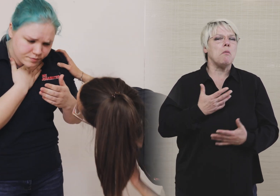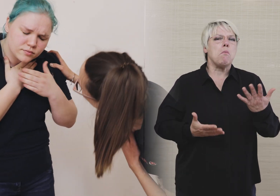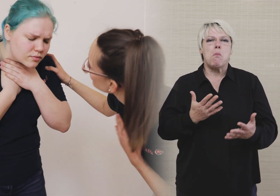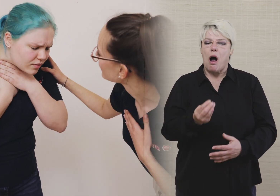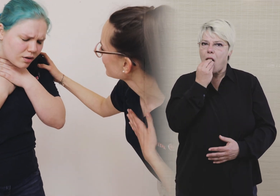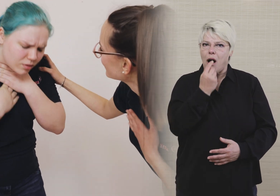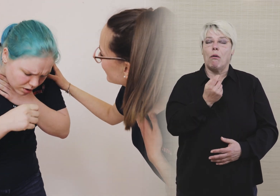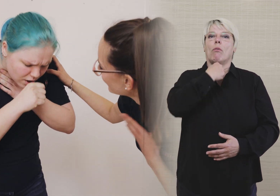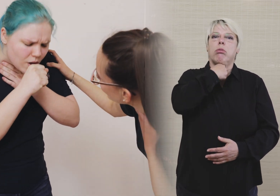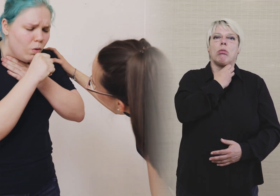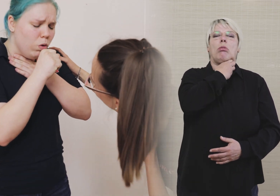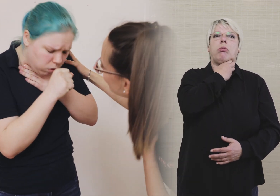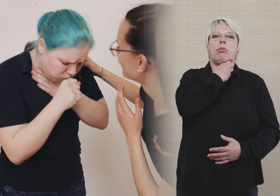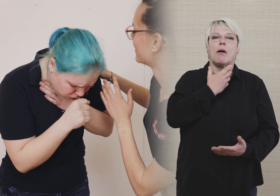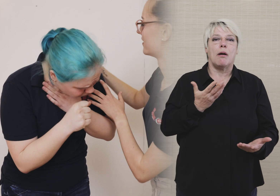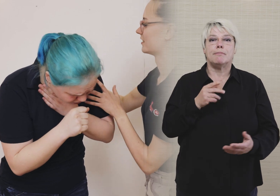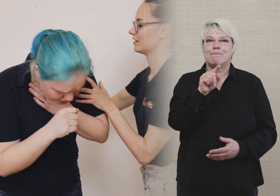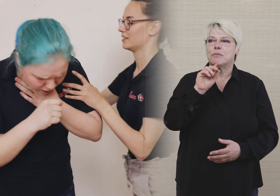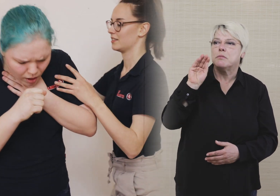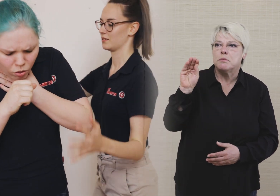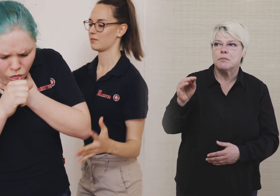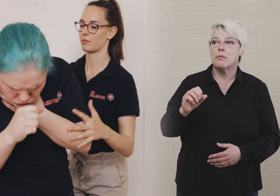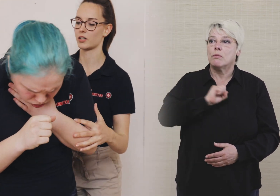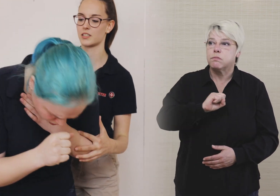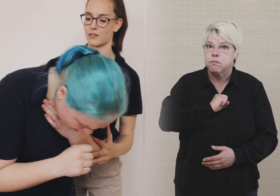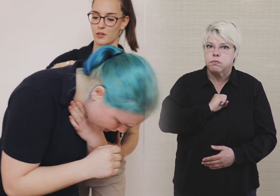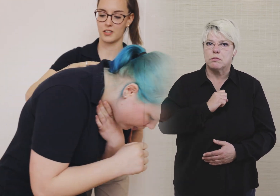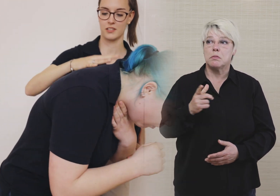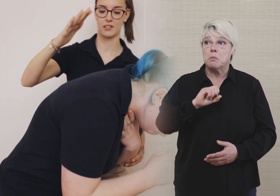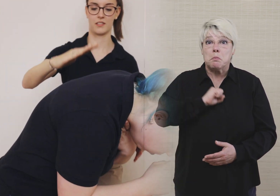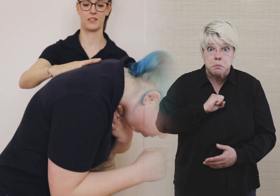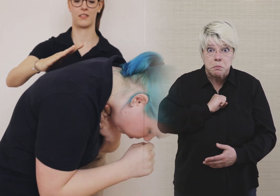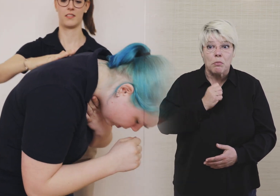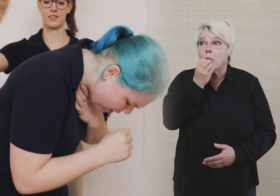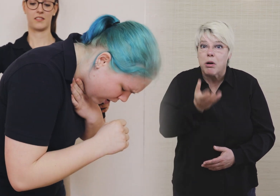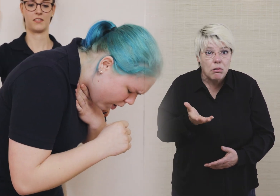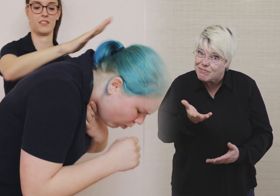This can happen when a piece of food gets into the airway Then you can give 5 hits on the back between the shoulder blades